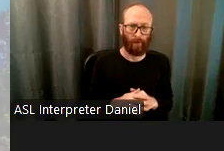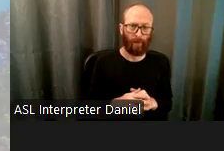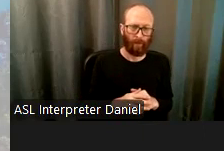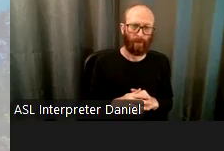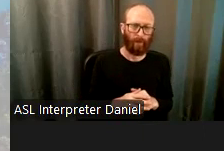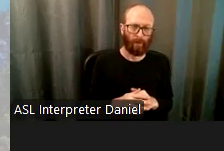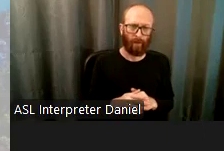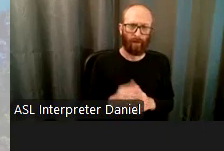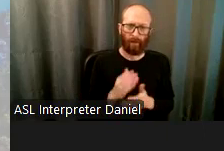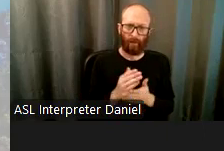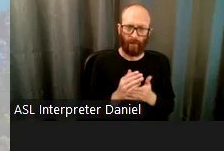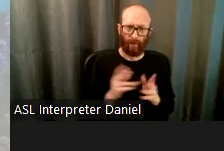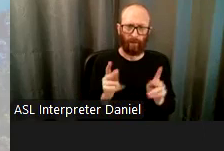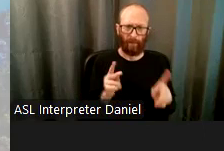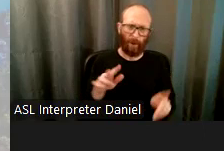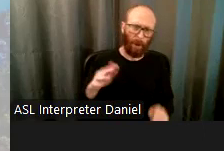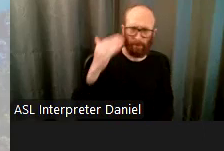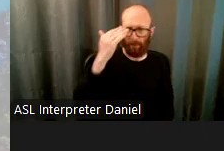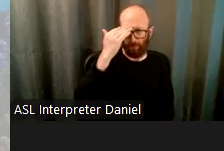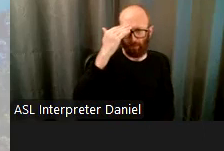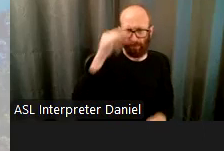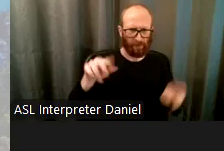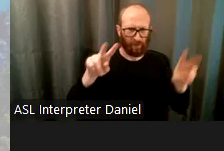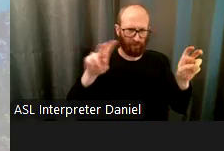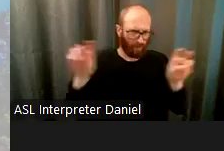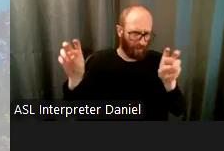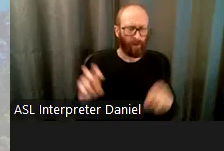and people are somewhat familiar with this topic, and there's a good probably third